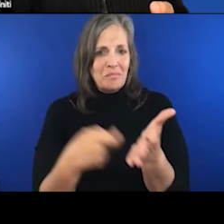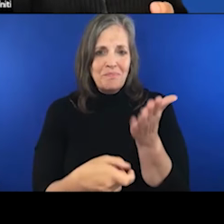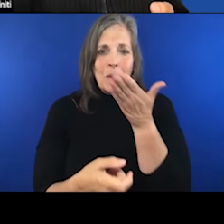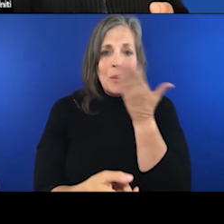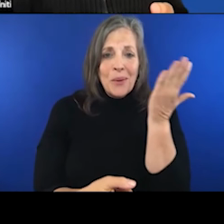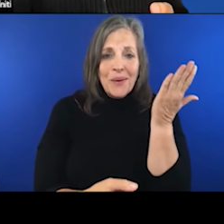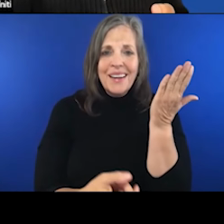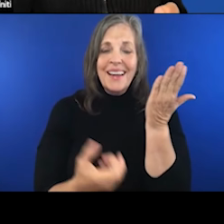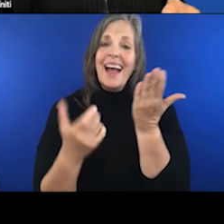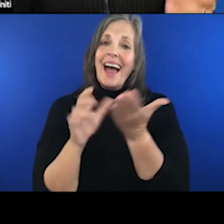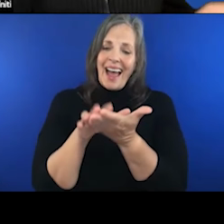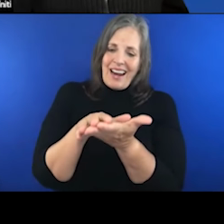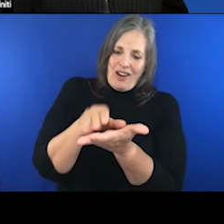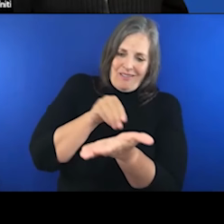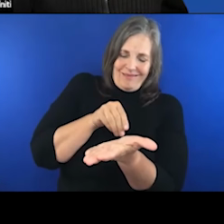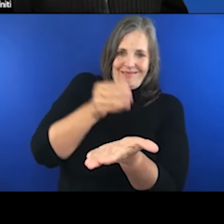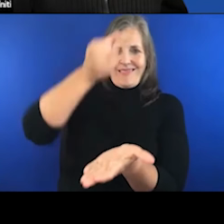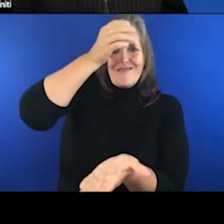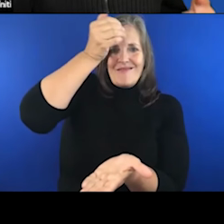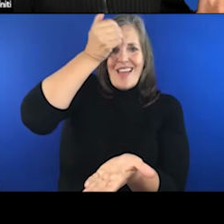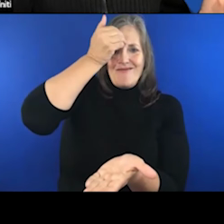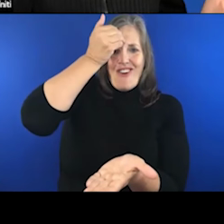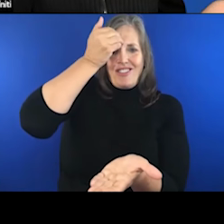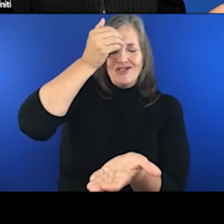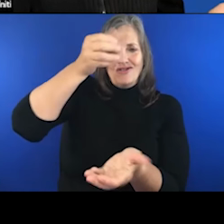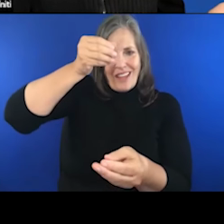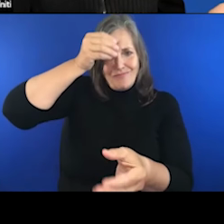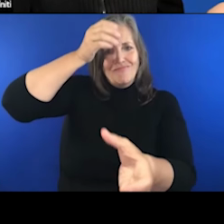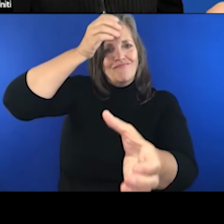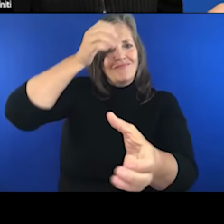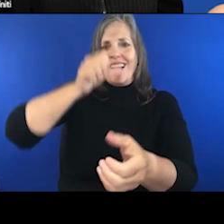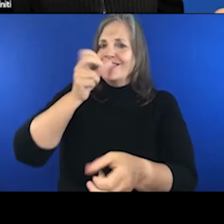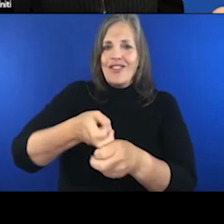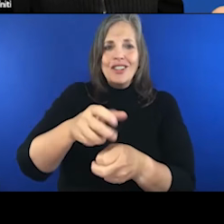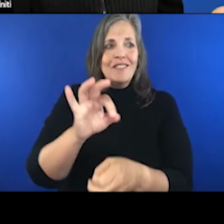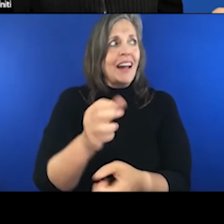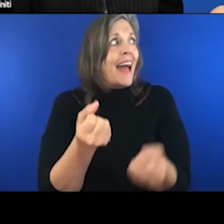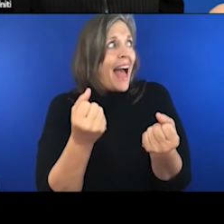knowledge isn't hard to find we've done it anyway everyone's half of us have learned how to do this